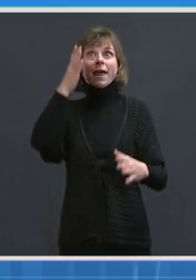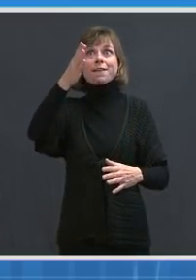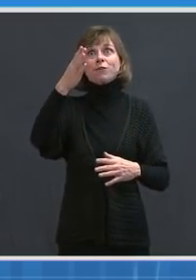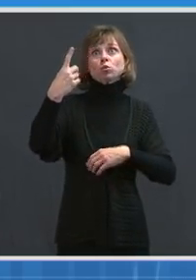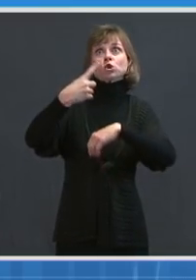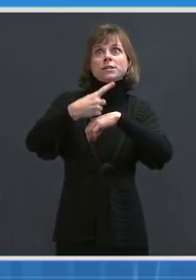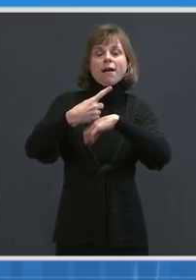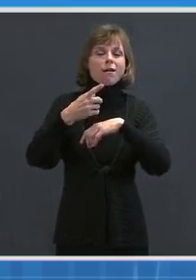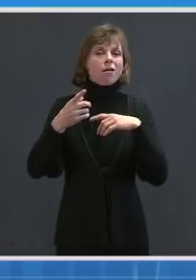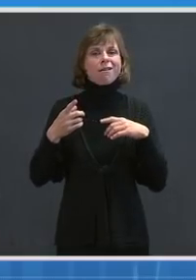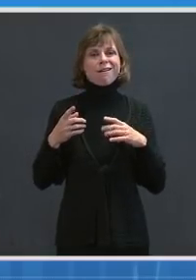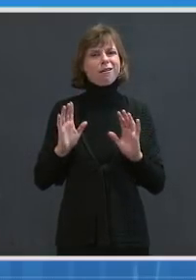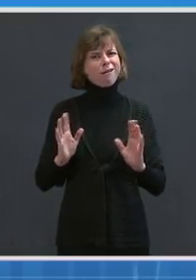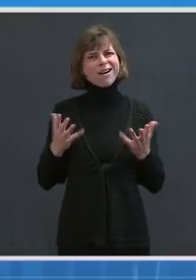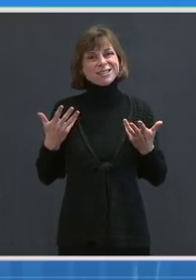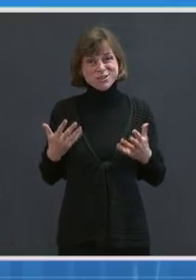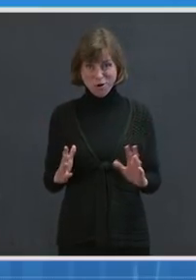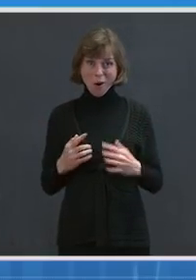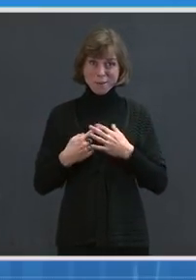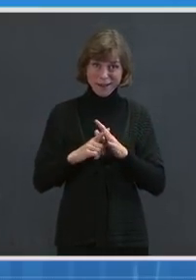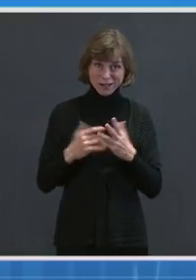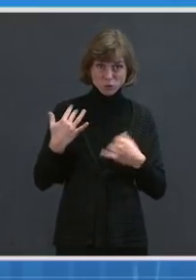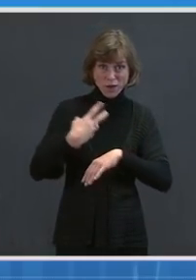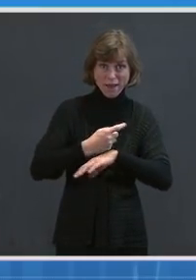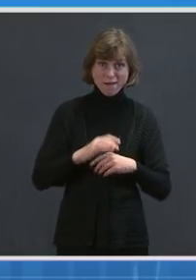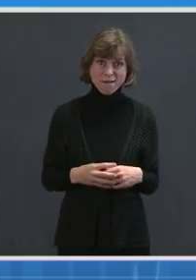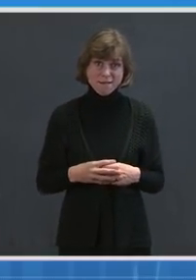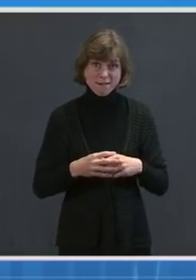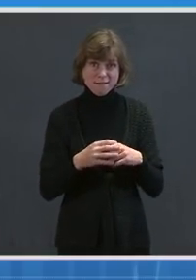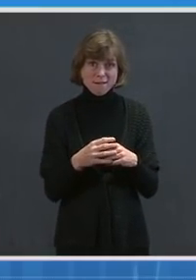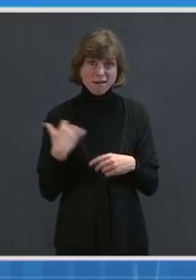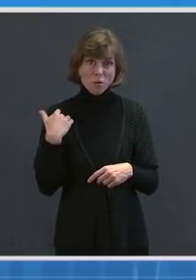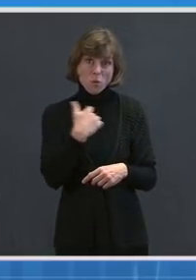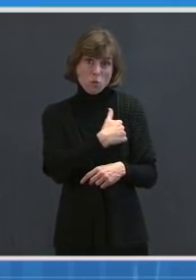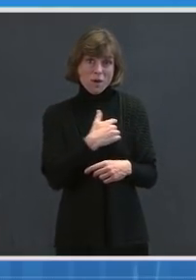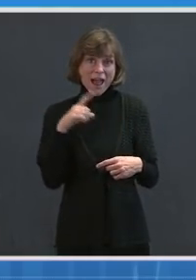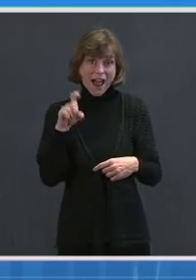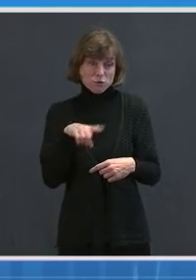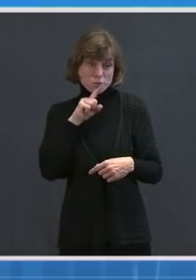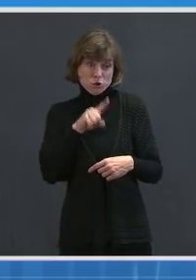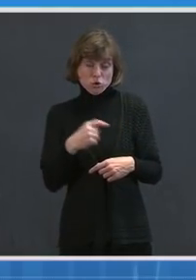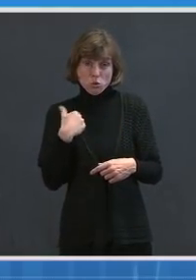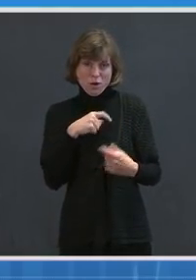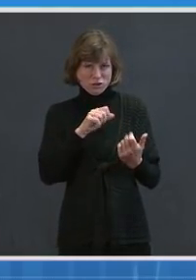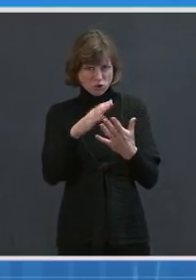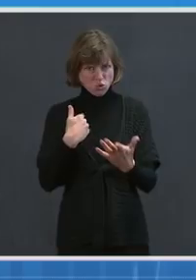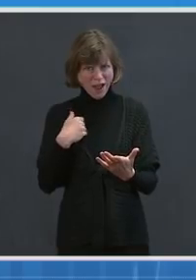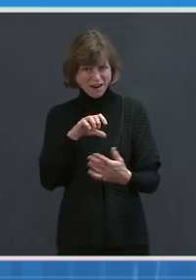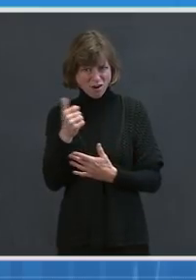it has begun today. And it's something that we have to make sure we're addressing. Did you have another part of your question?